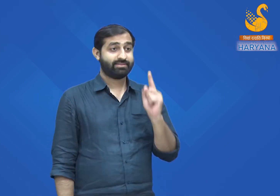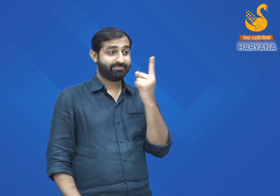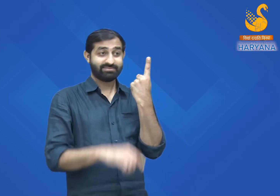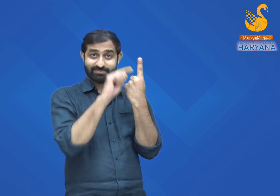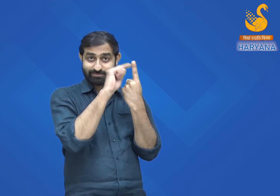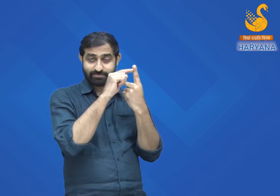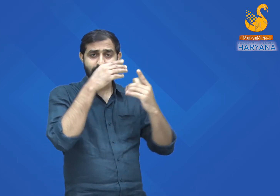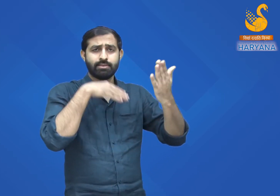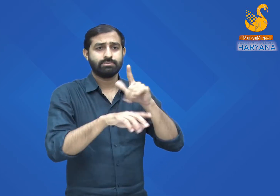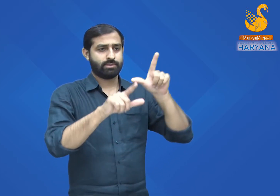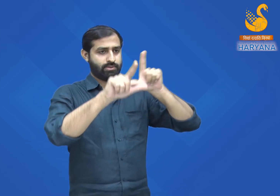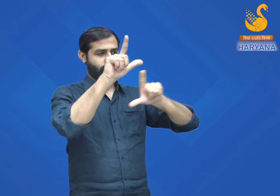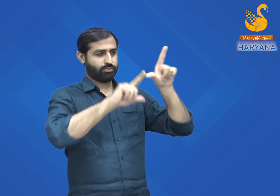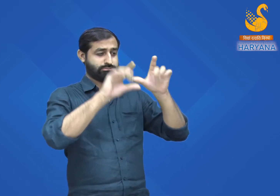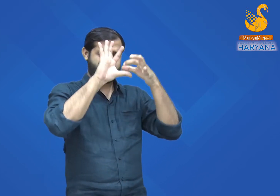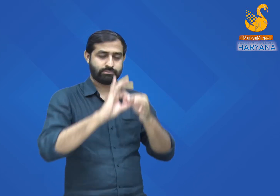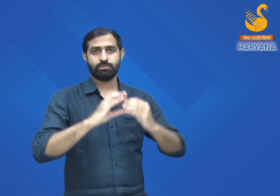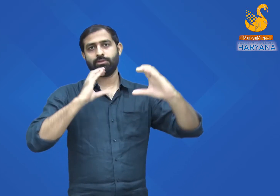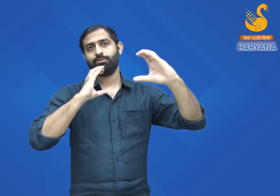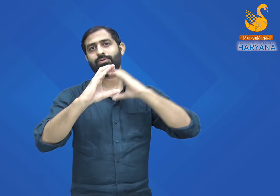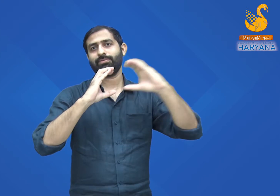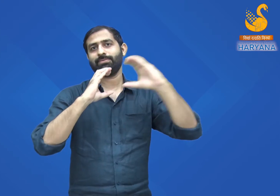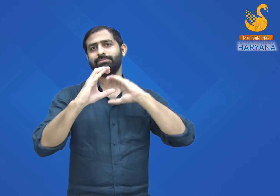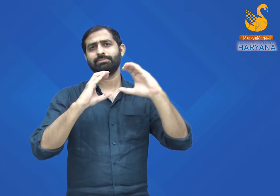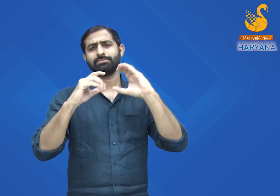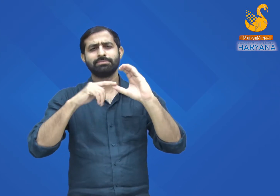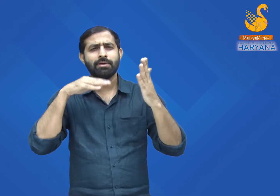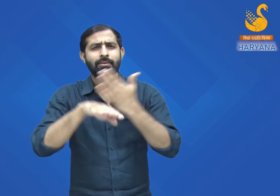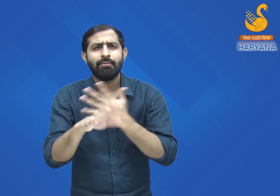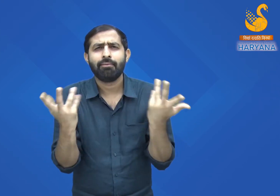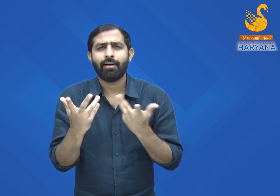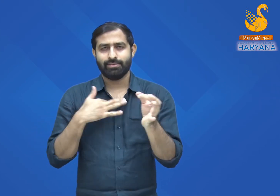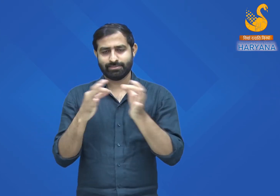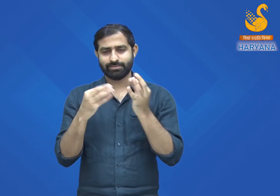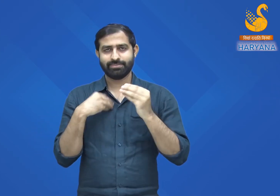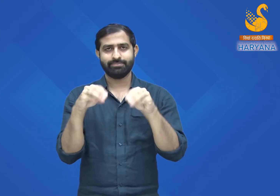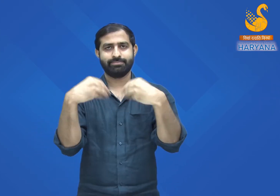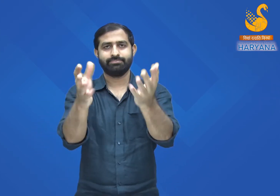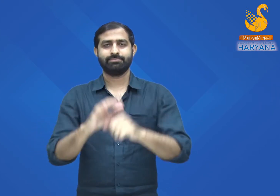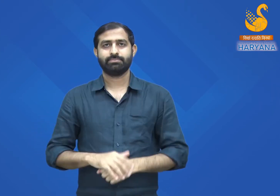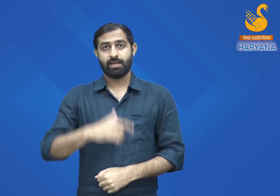The first role is language is used for communication. What does that mean? Let me tell you.